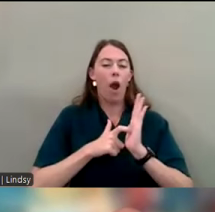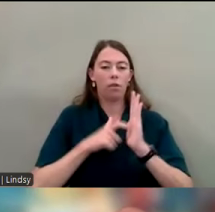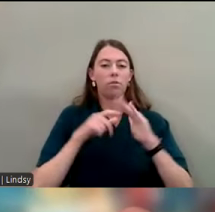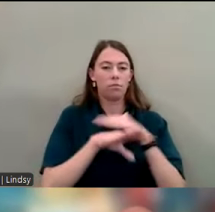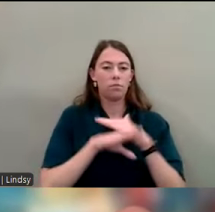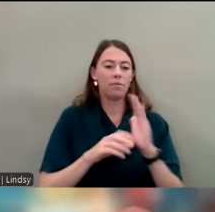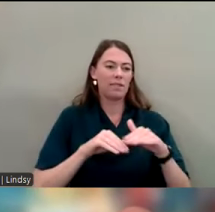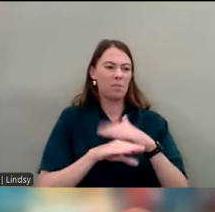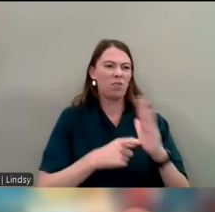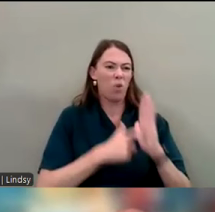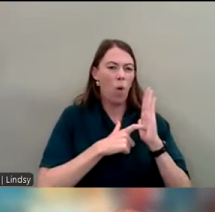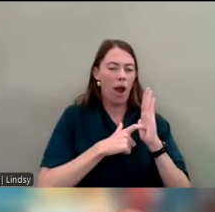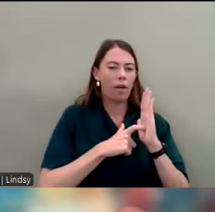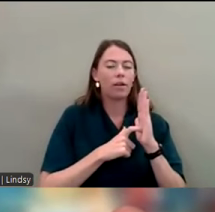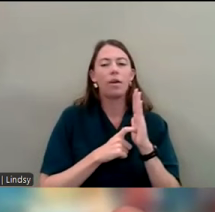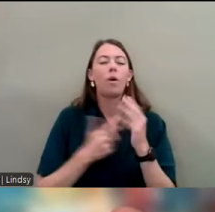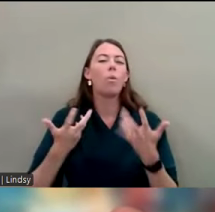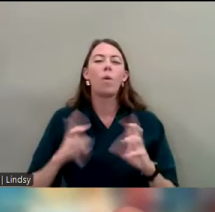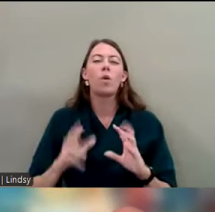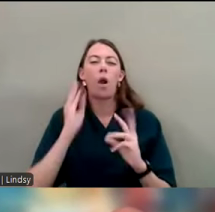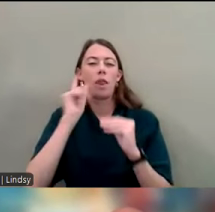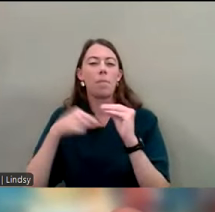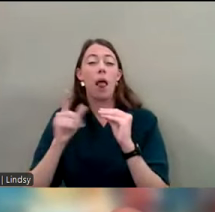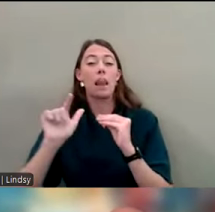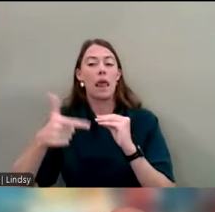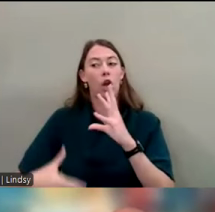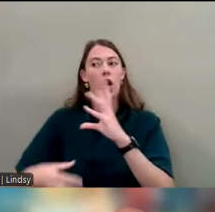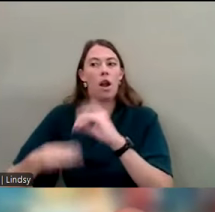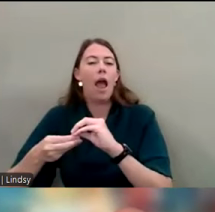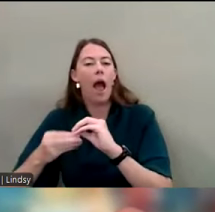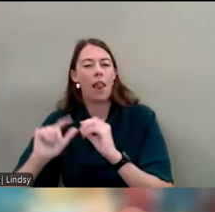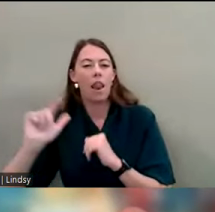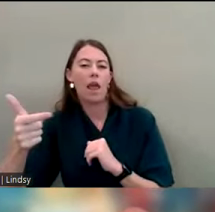that's more of a nice to have or even something that is just left off the project plans entirely.